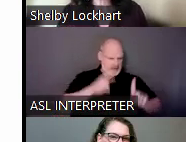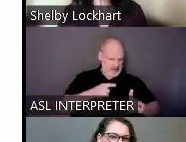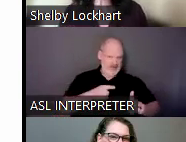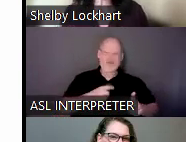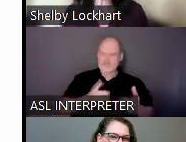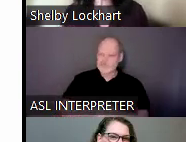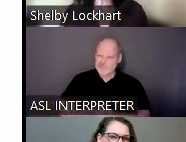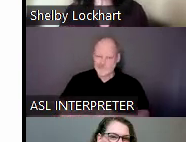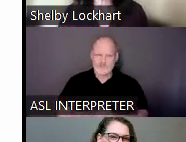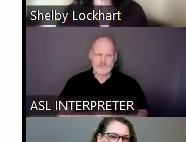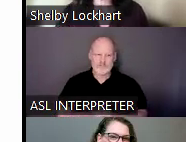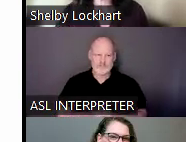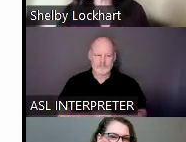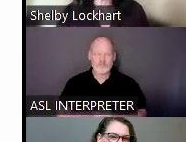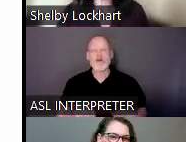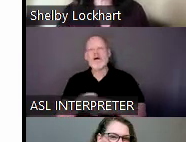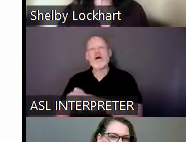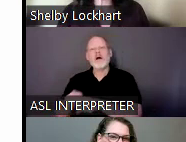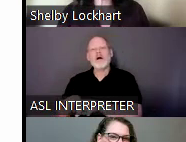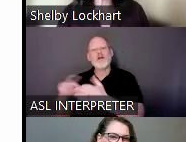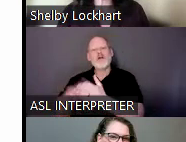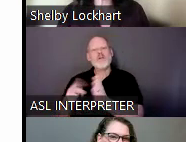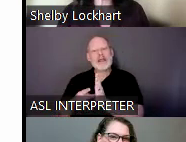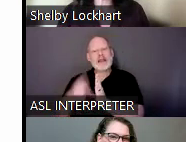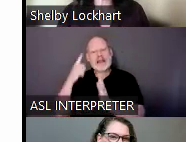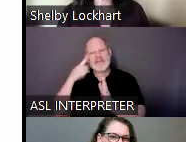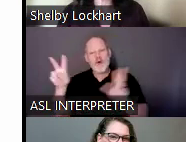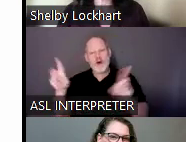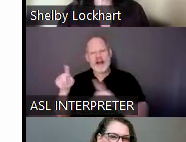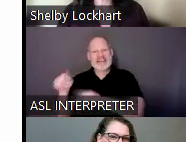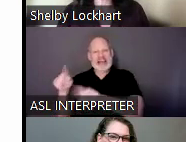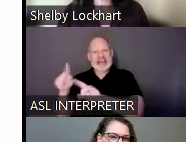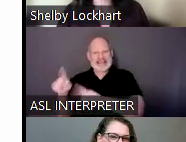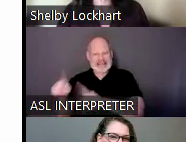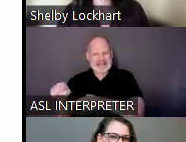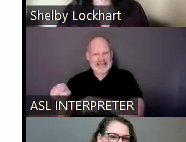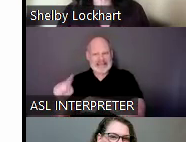meaning behind Tier 1, when we talk about attendance, is also having a